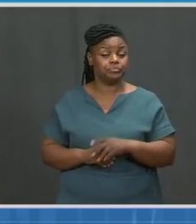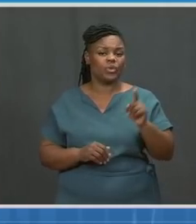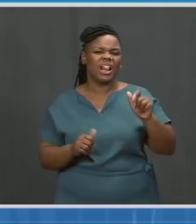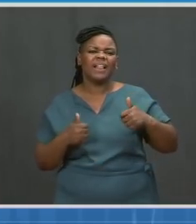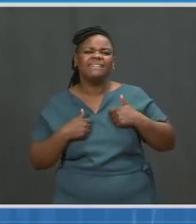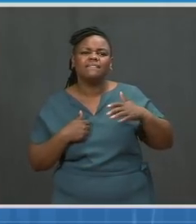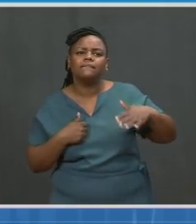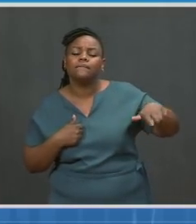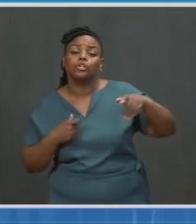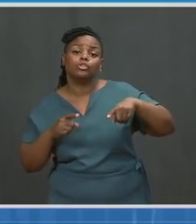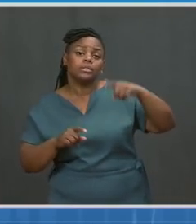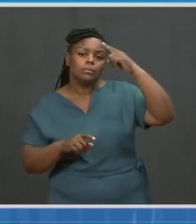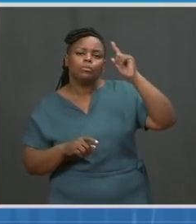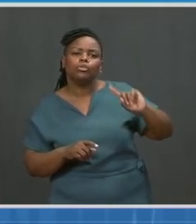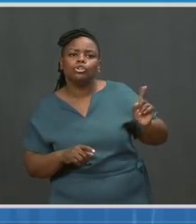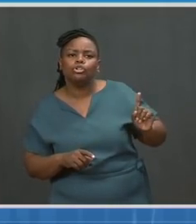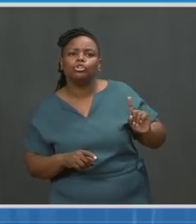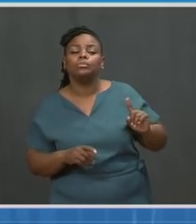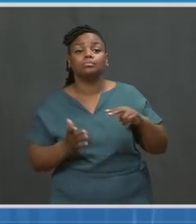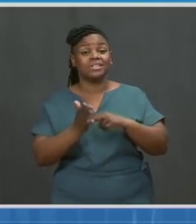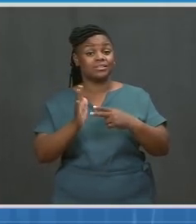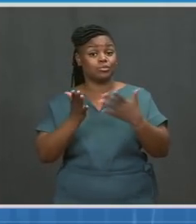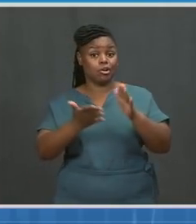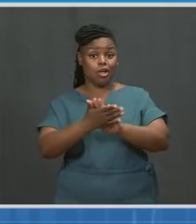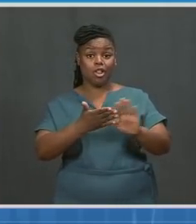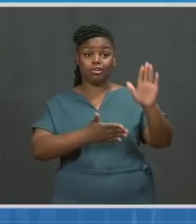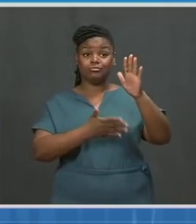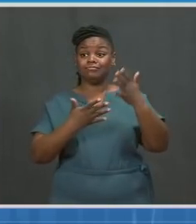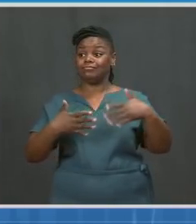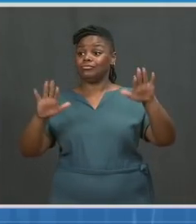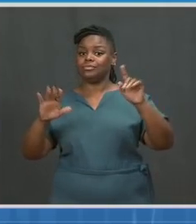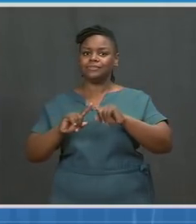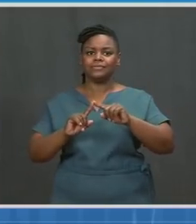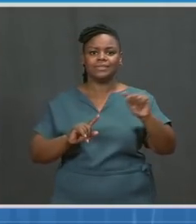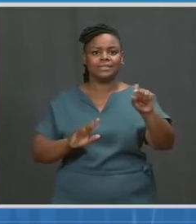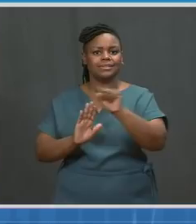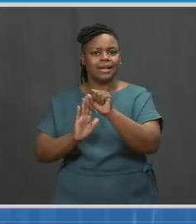often in another state. We at the federal government strongly support